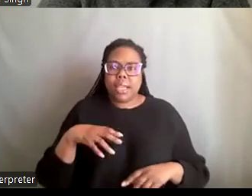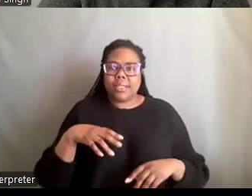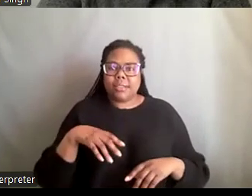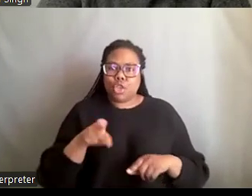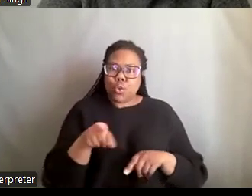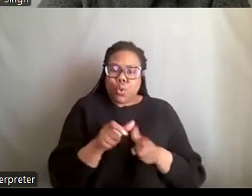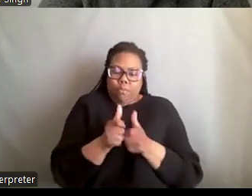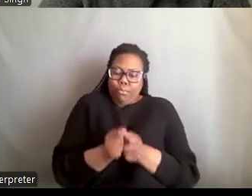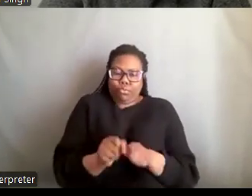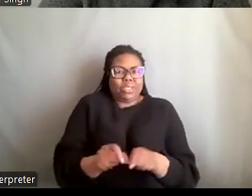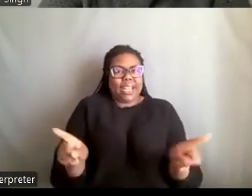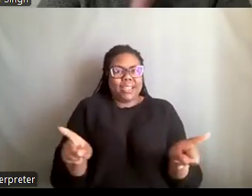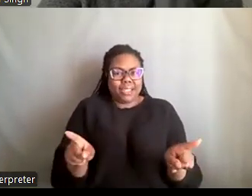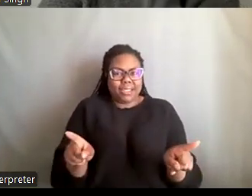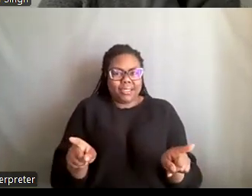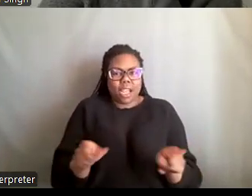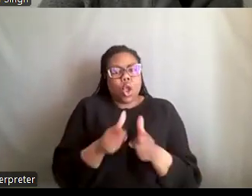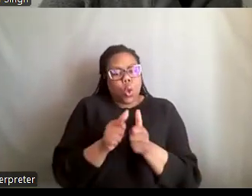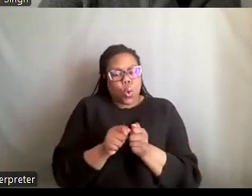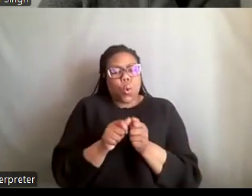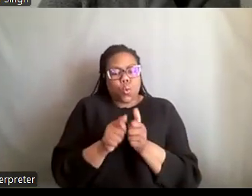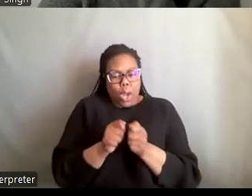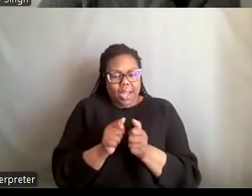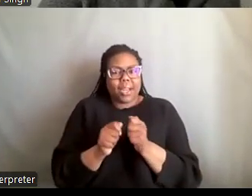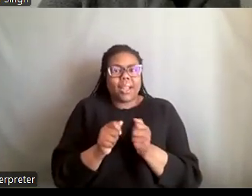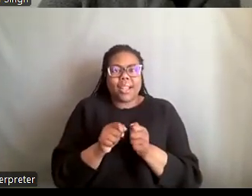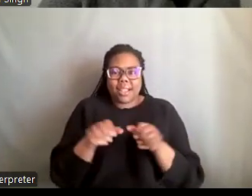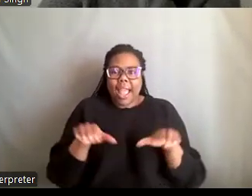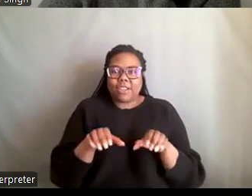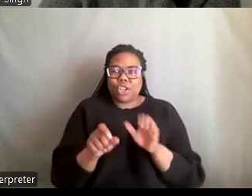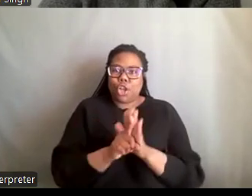writing the action alerts. You can do that from your bed.